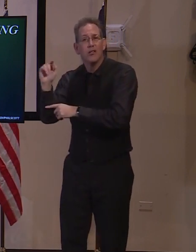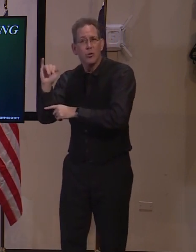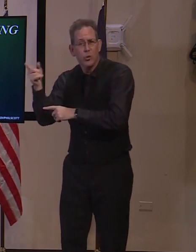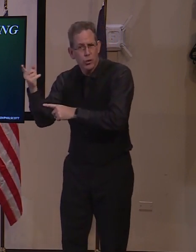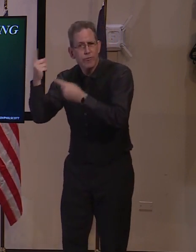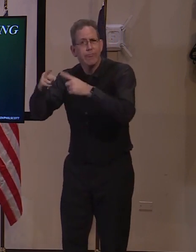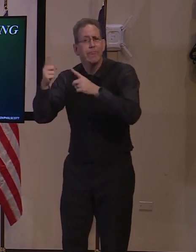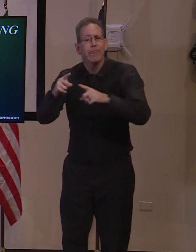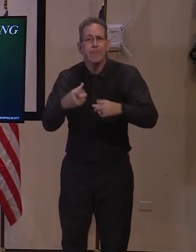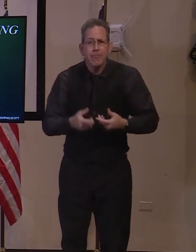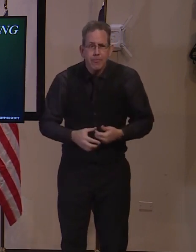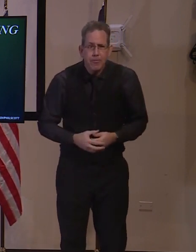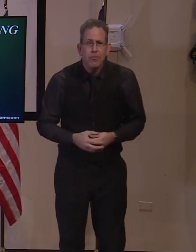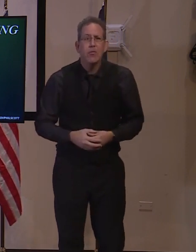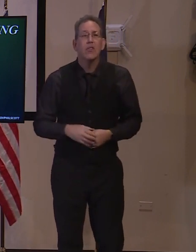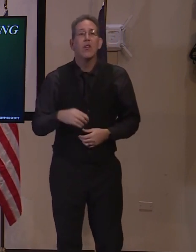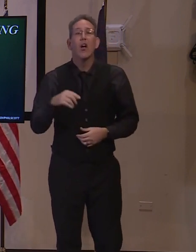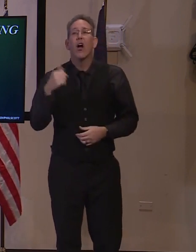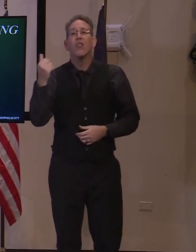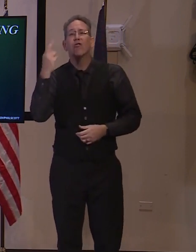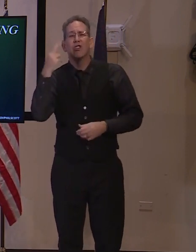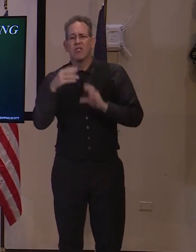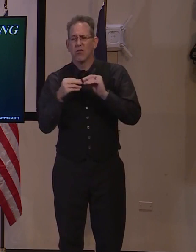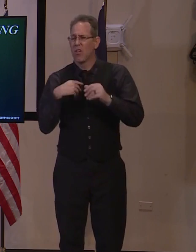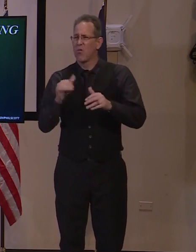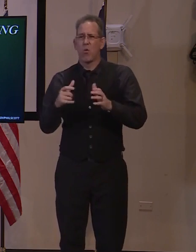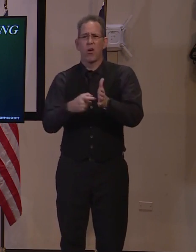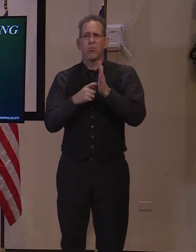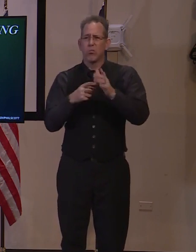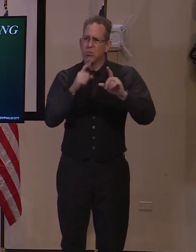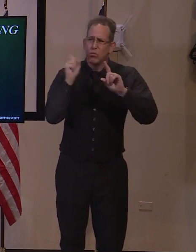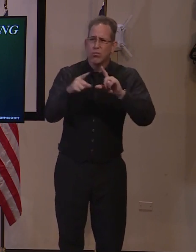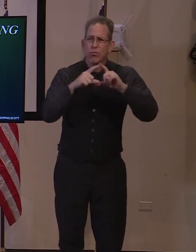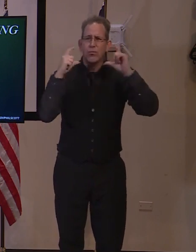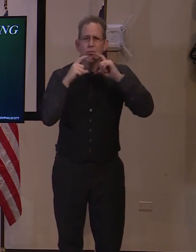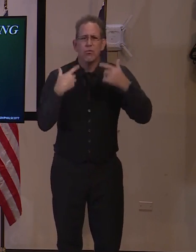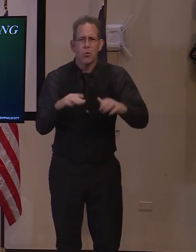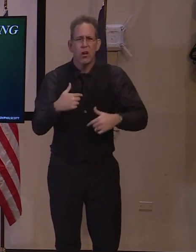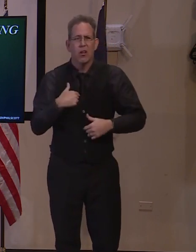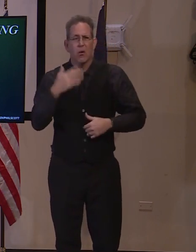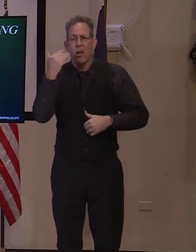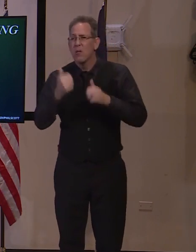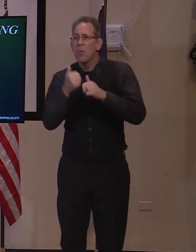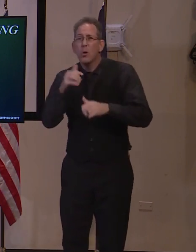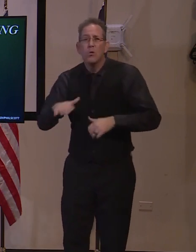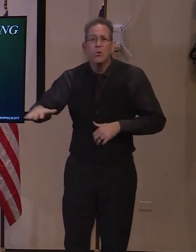have stepped up, done the right thing and gotten vaccinated. As a result,